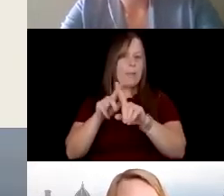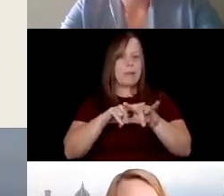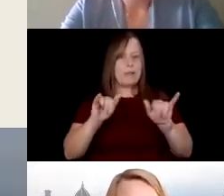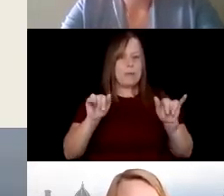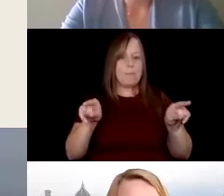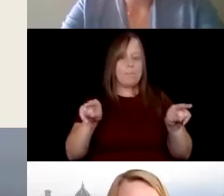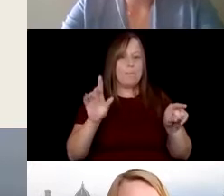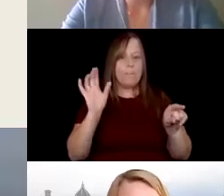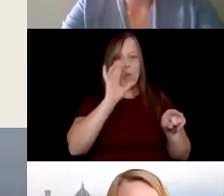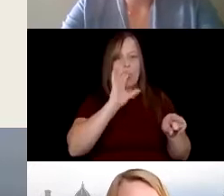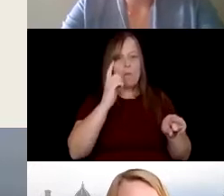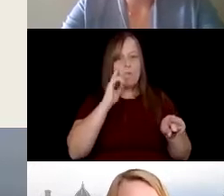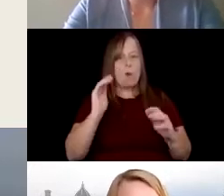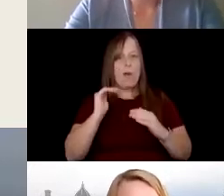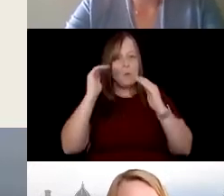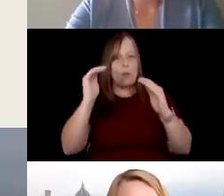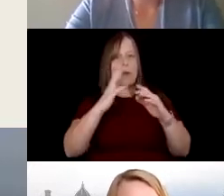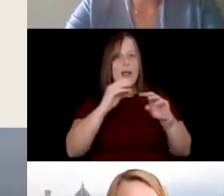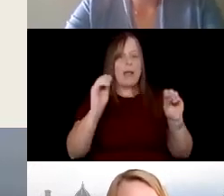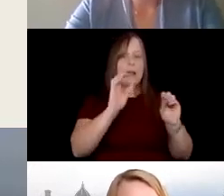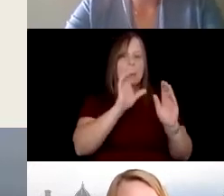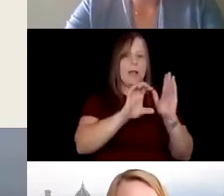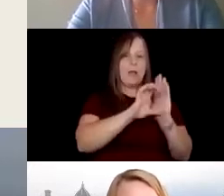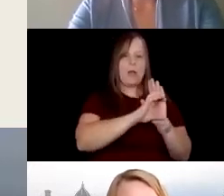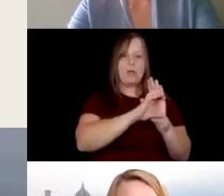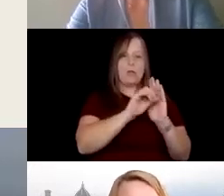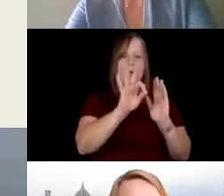for an upgrade and a character of discharge review.